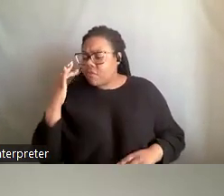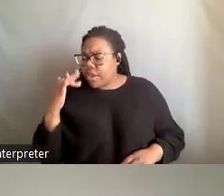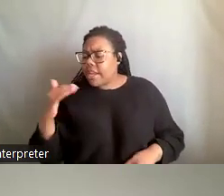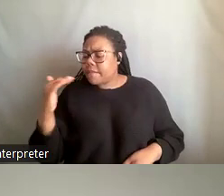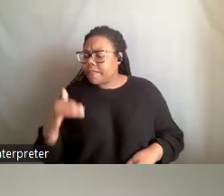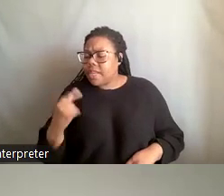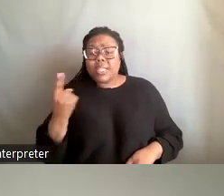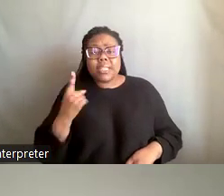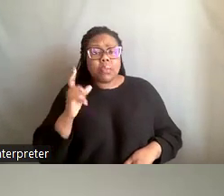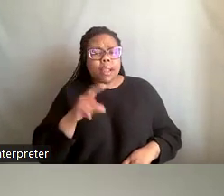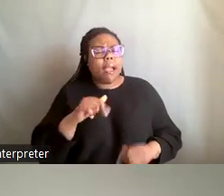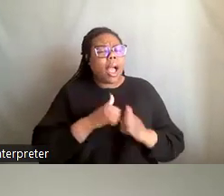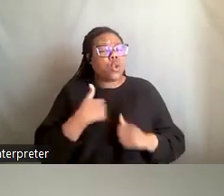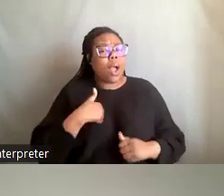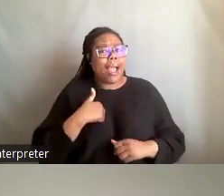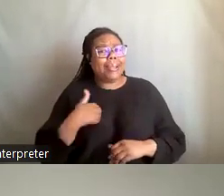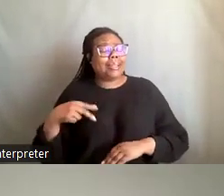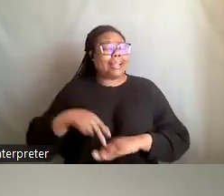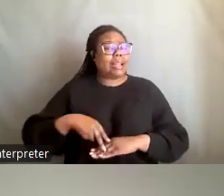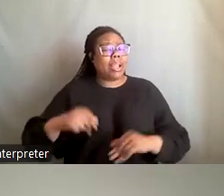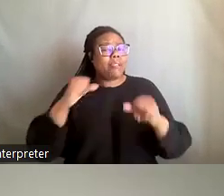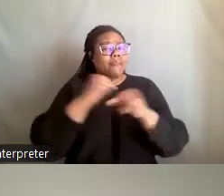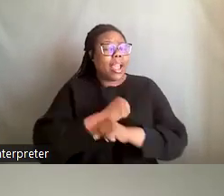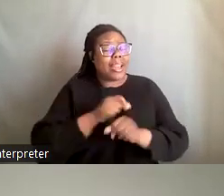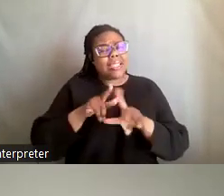A bunch from California. How do I stand up and fight while